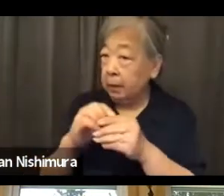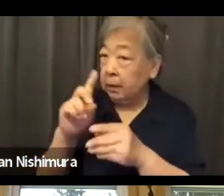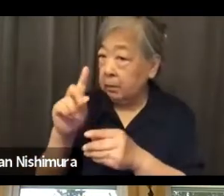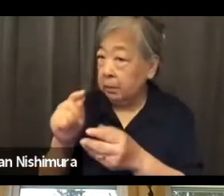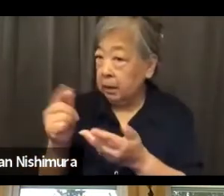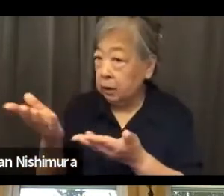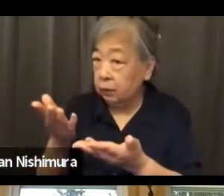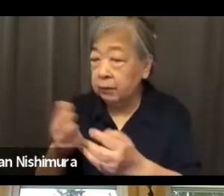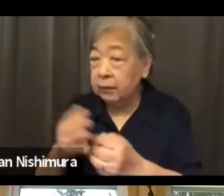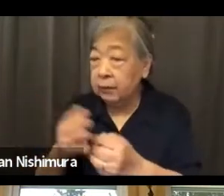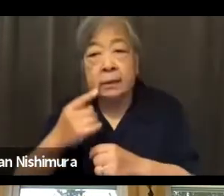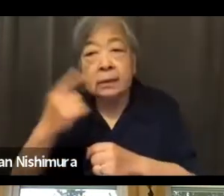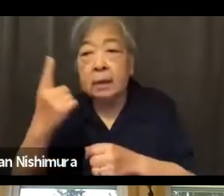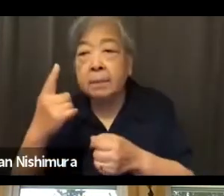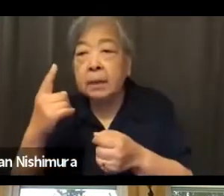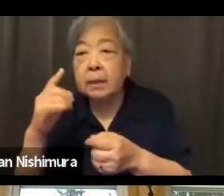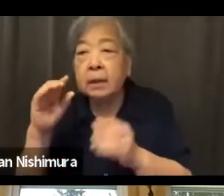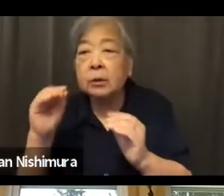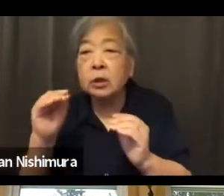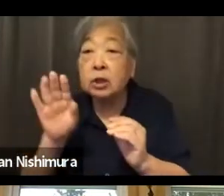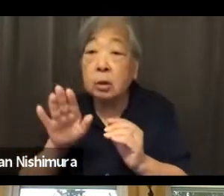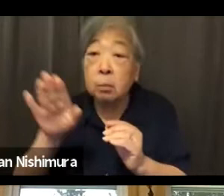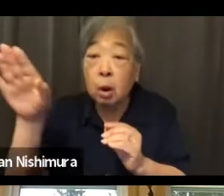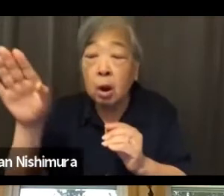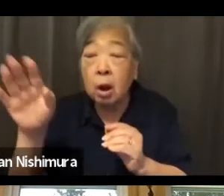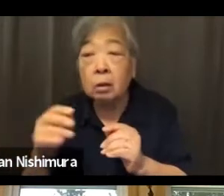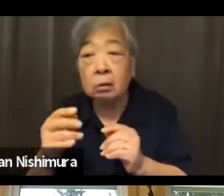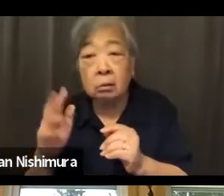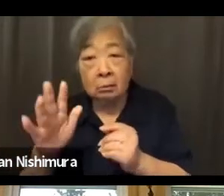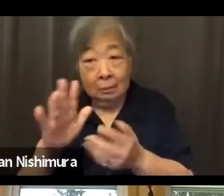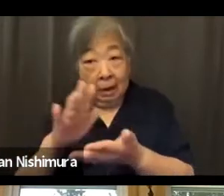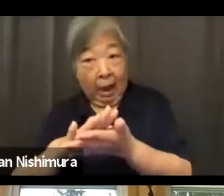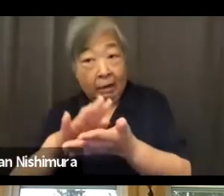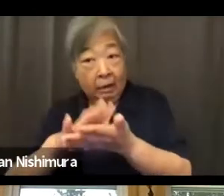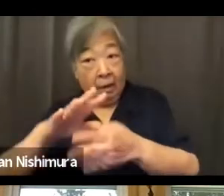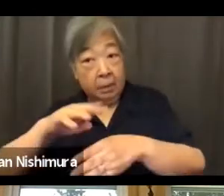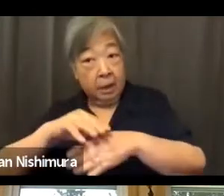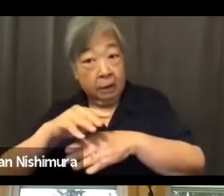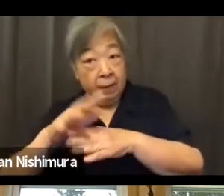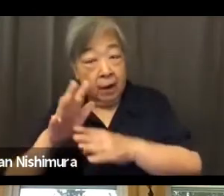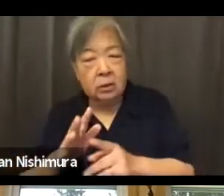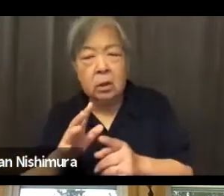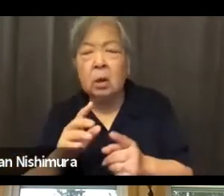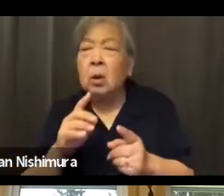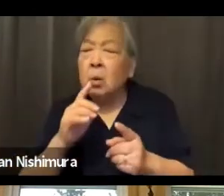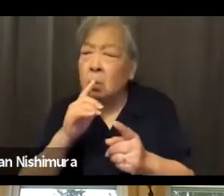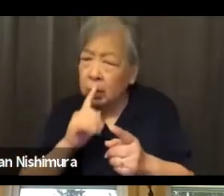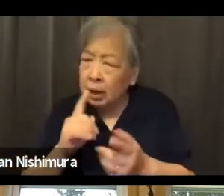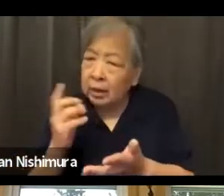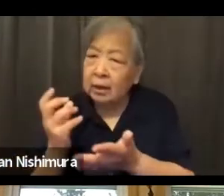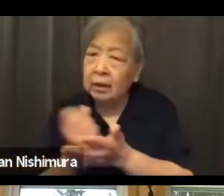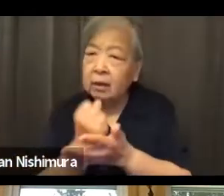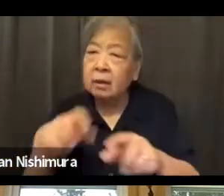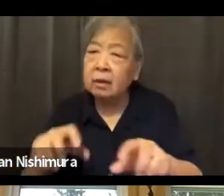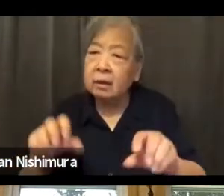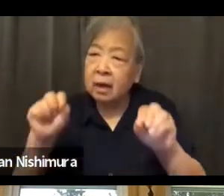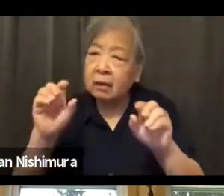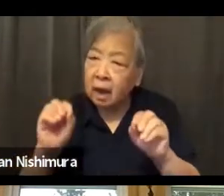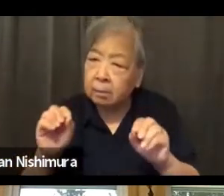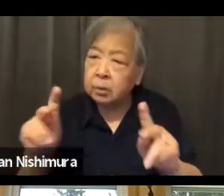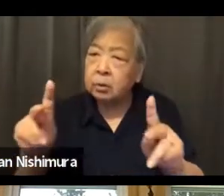Abroad, also your academic advisers, really taking the opportunity to do some basic training